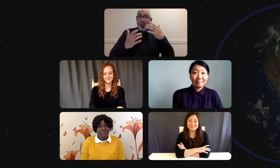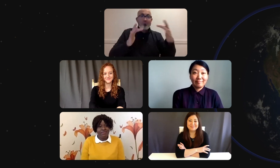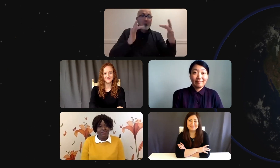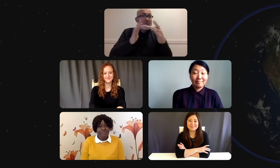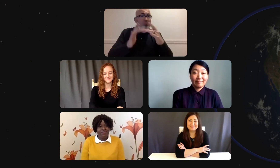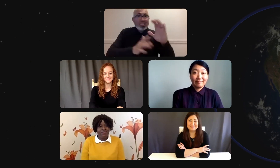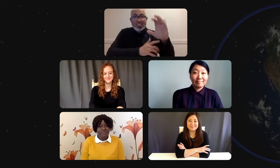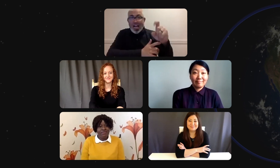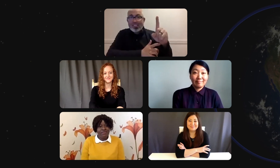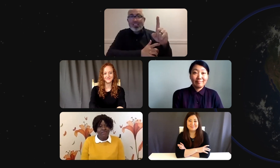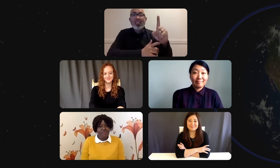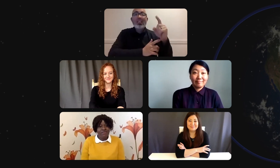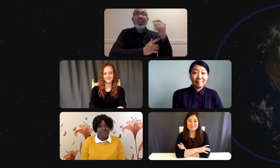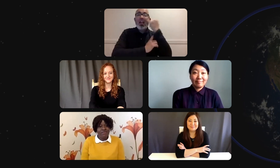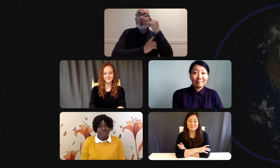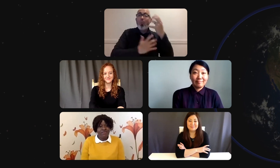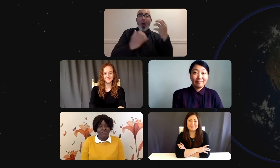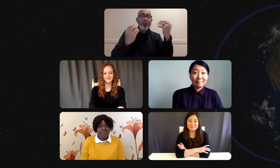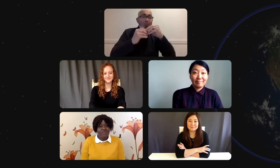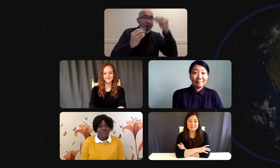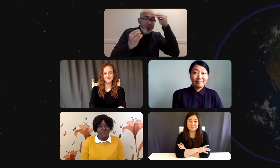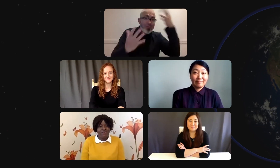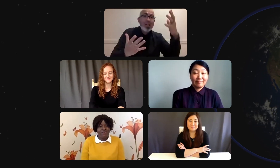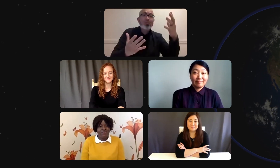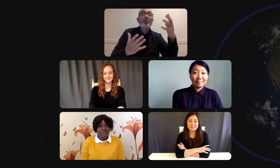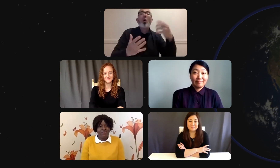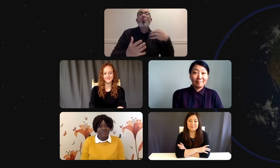Audience, feel free to reach out to CSD if you have more questions.